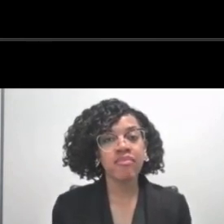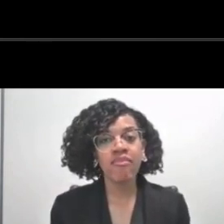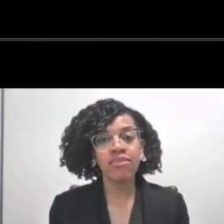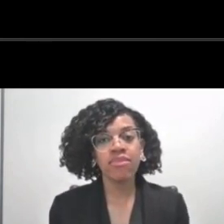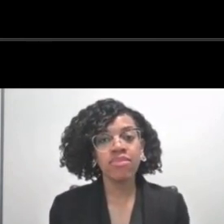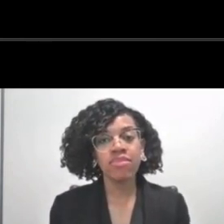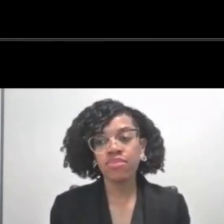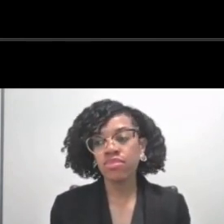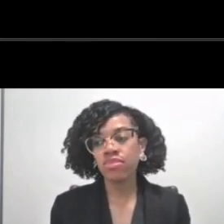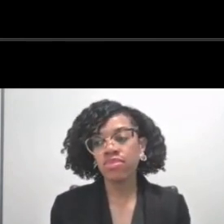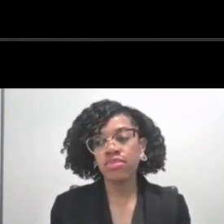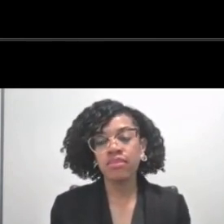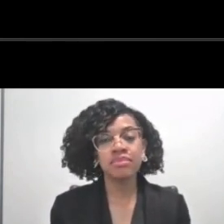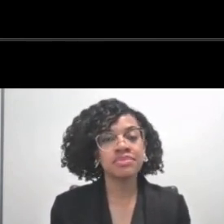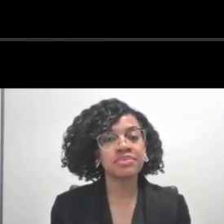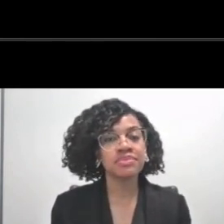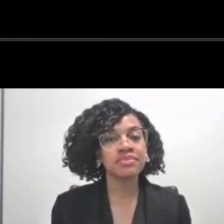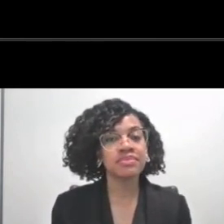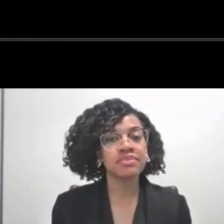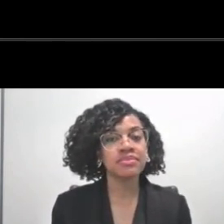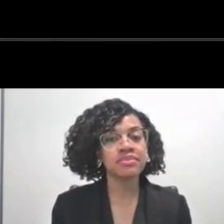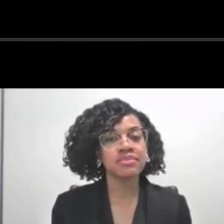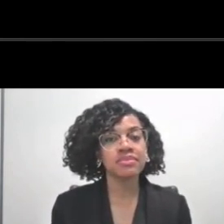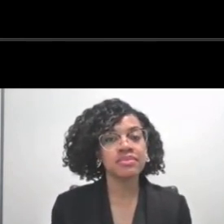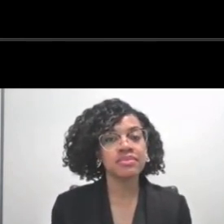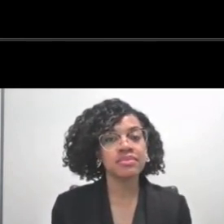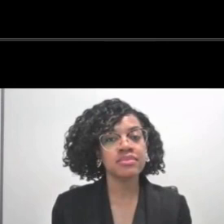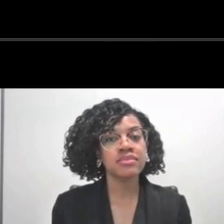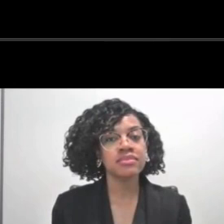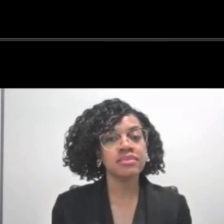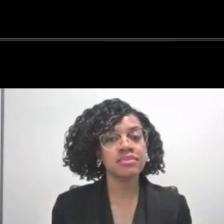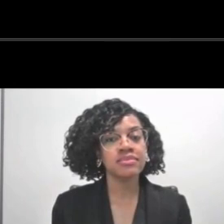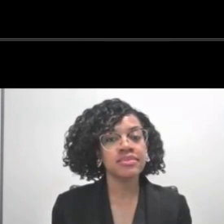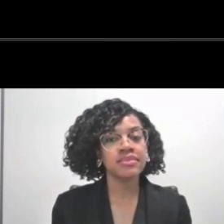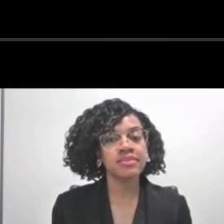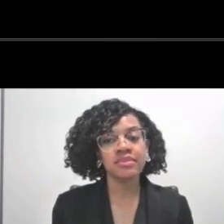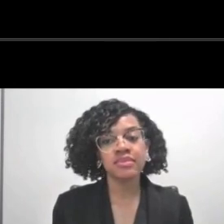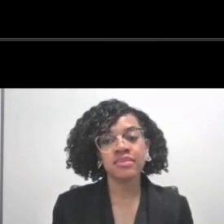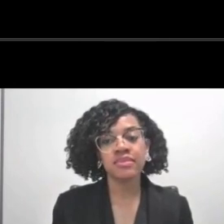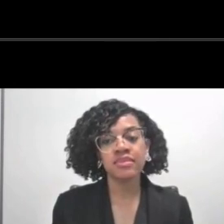providers, climate resilience officers, that's one role. But